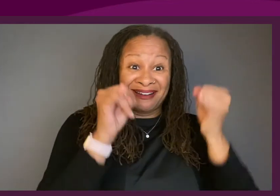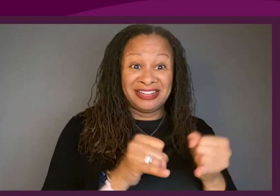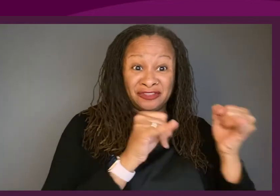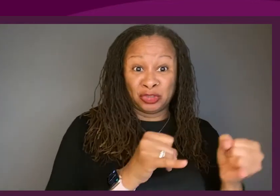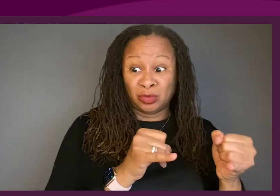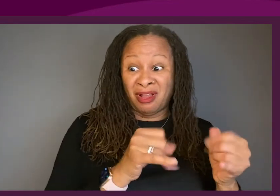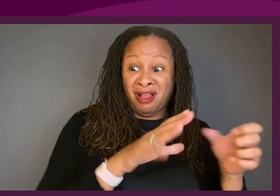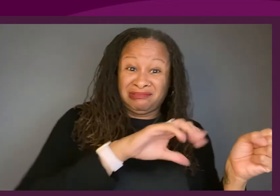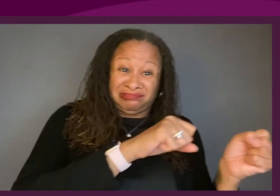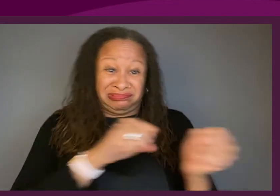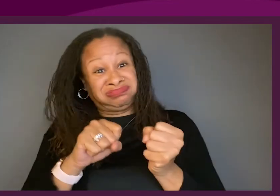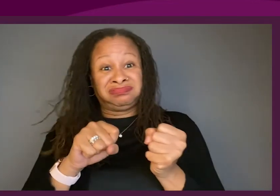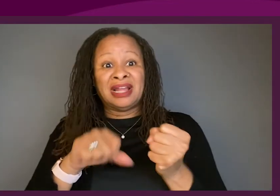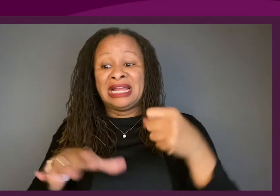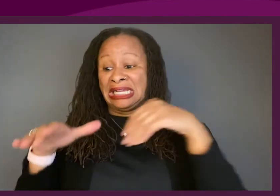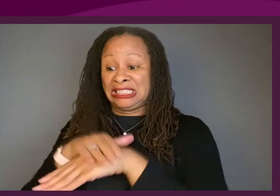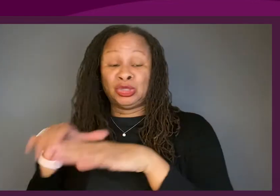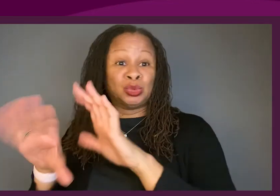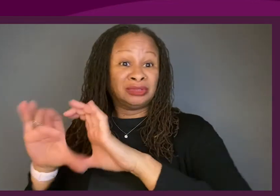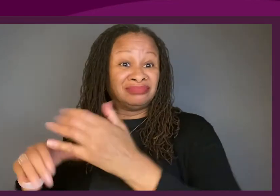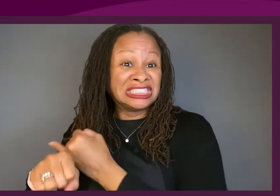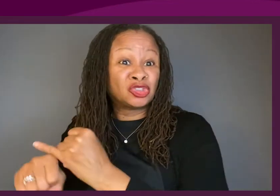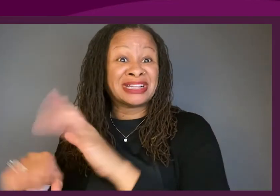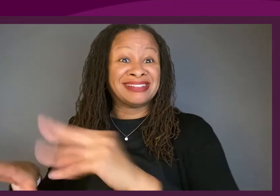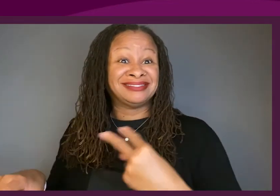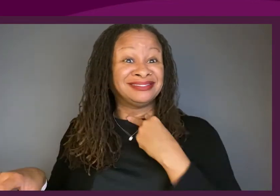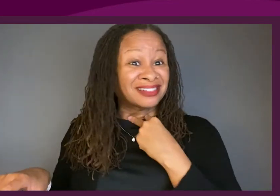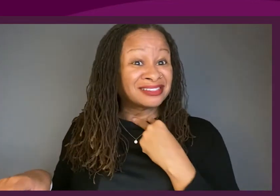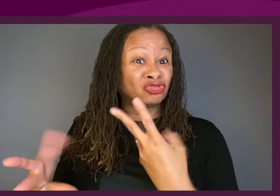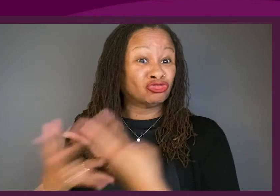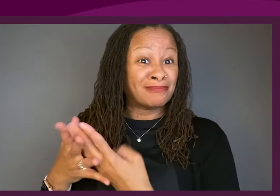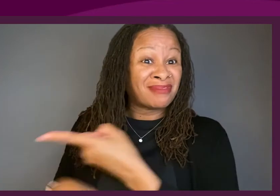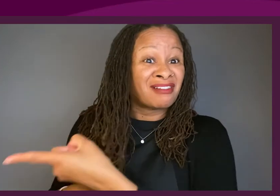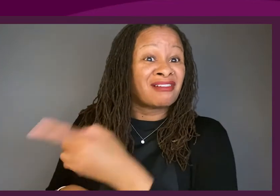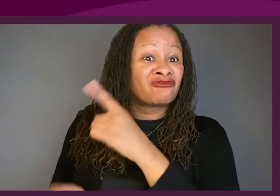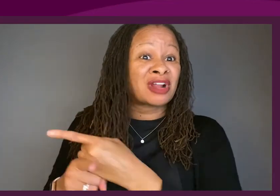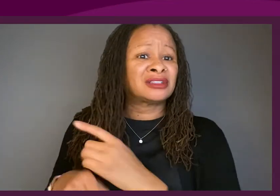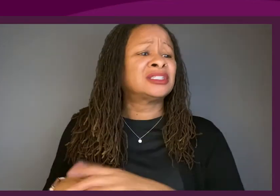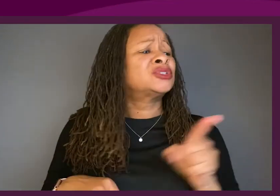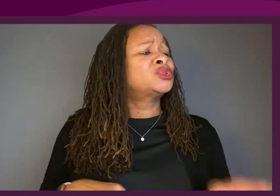You mentioned a whole community approach to preparation, so what should be happening during